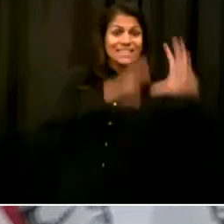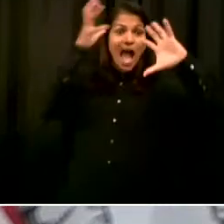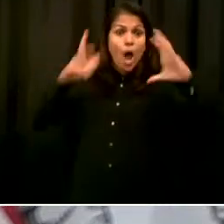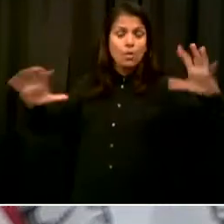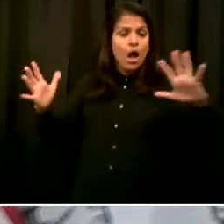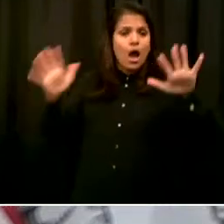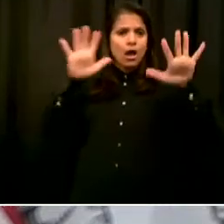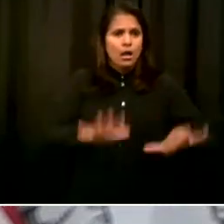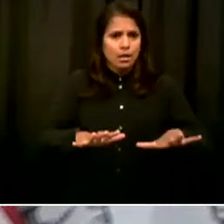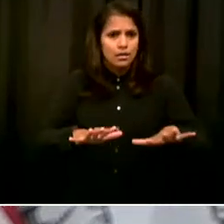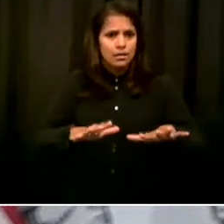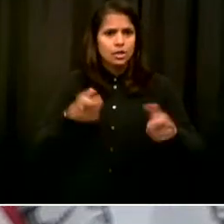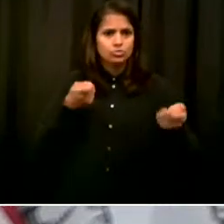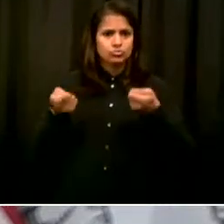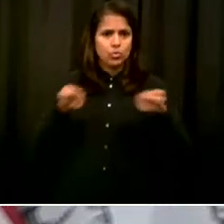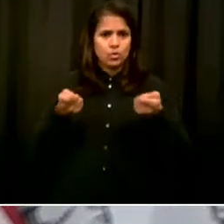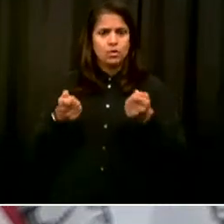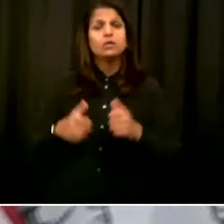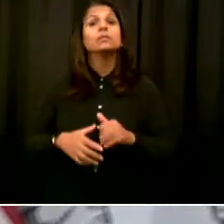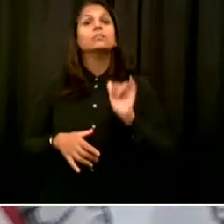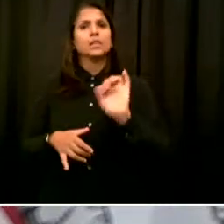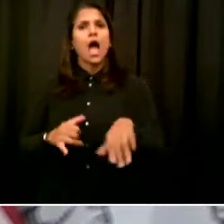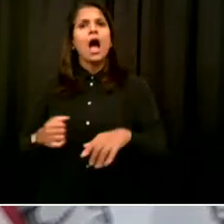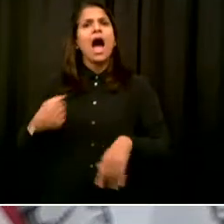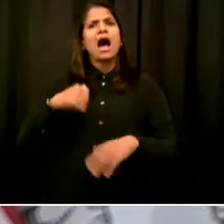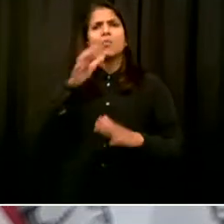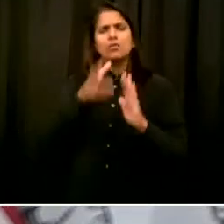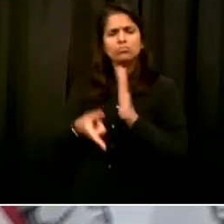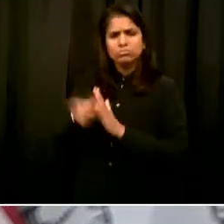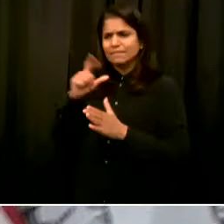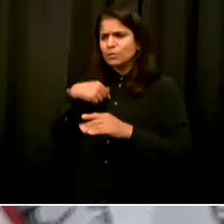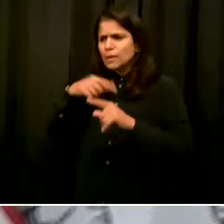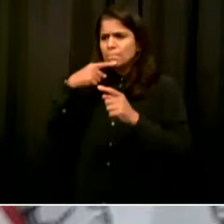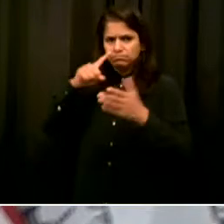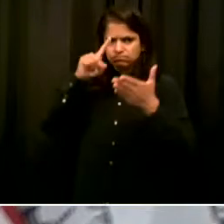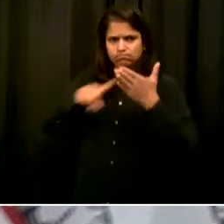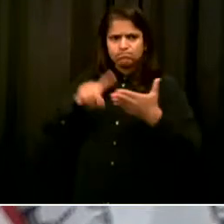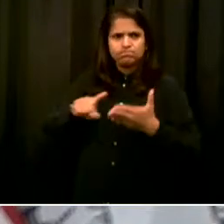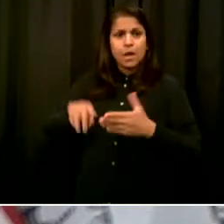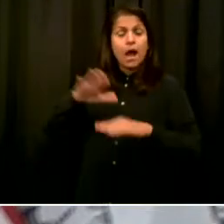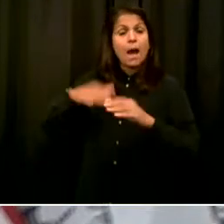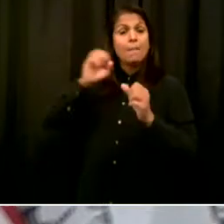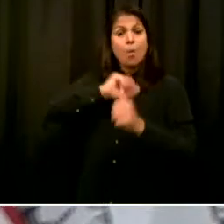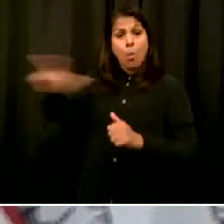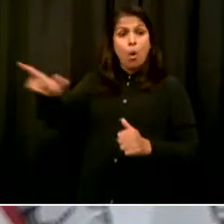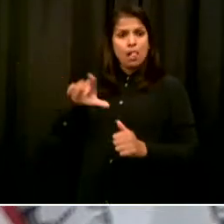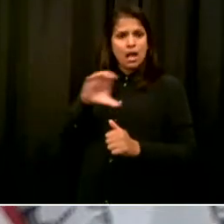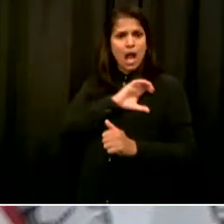APPROACH IS USED. YOUR QUESTION IS A FAIR ONE. WE WILL LOOK TO SEE IF IT IS USED